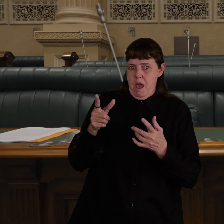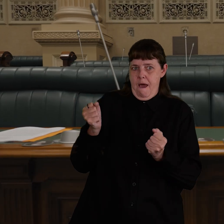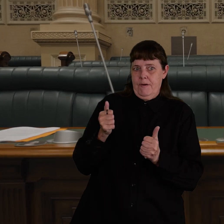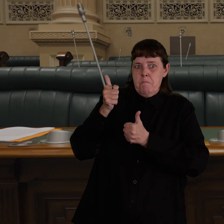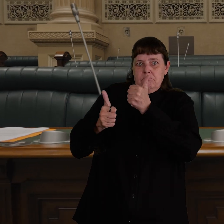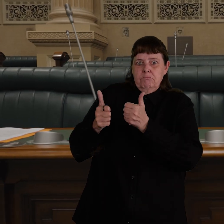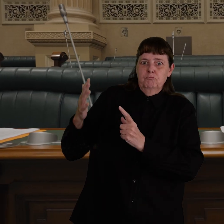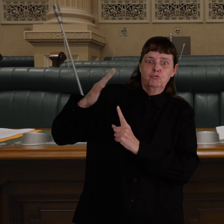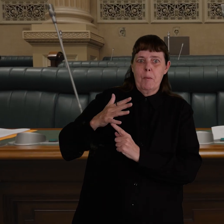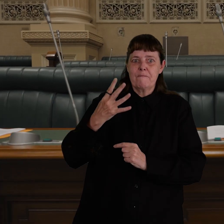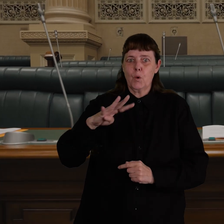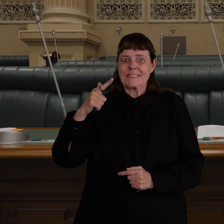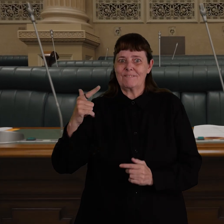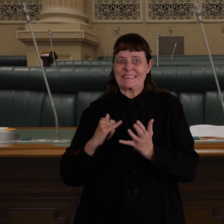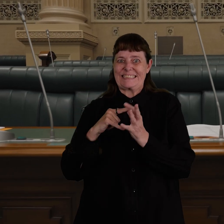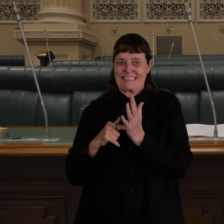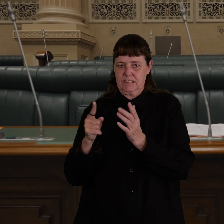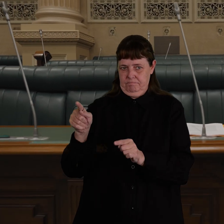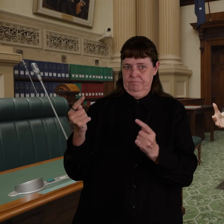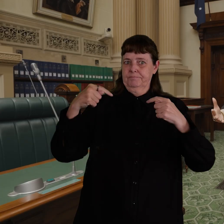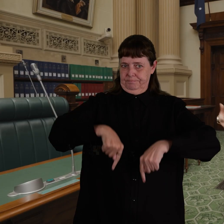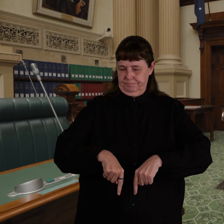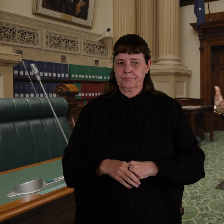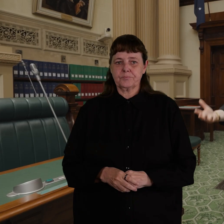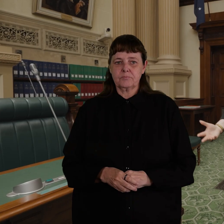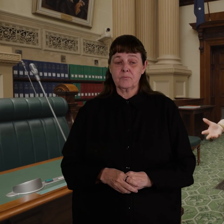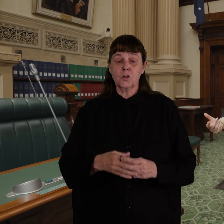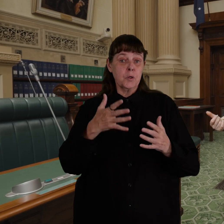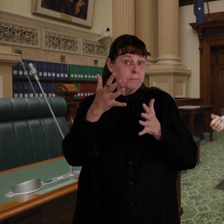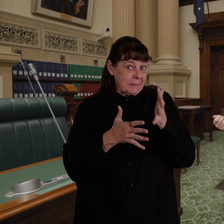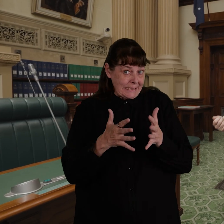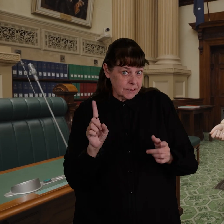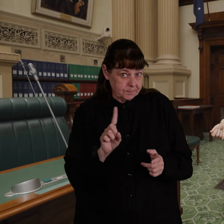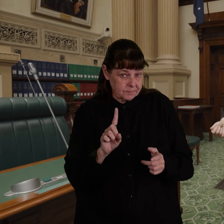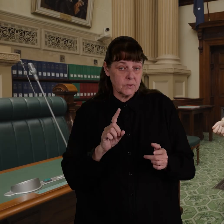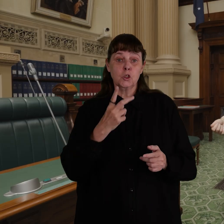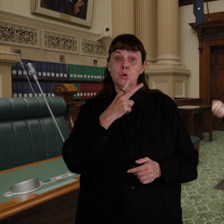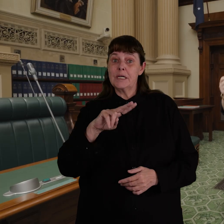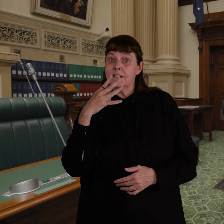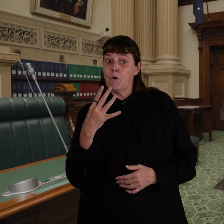so 24 or more, gets to form the government and become the government of South Australia. The